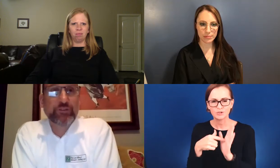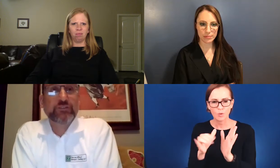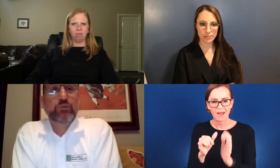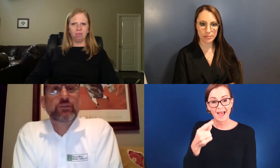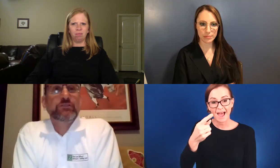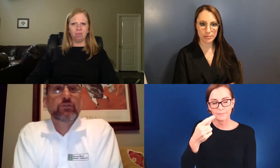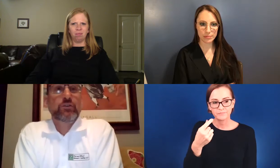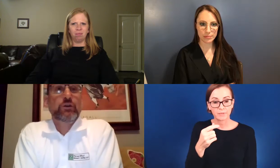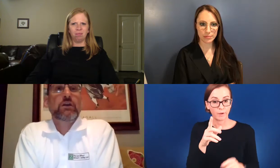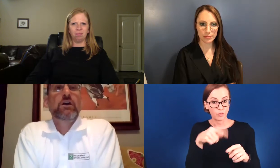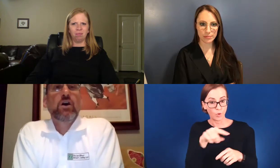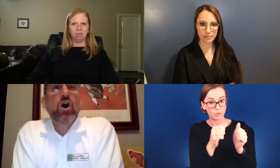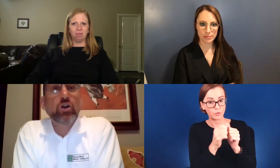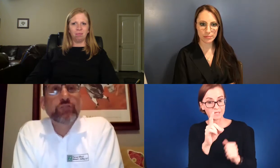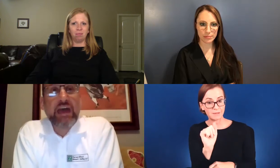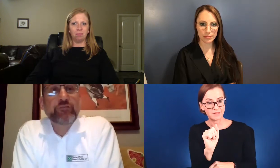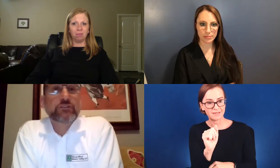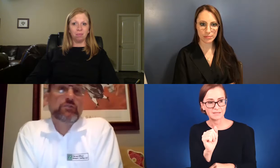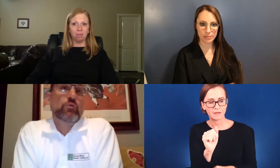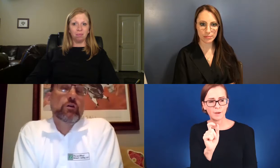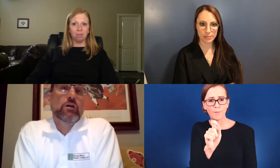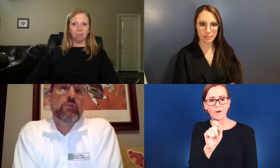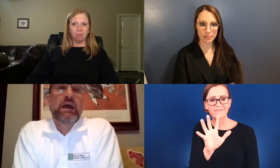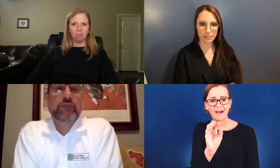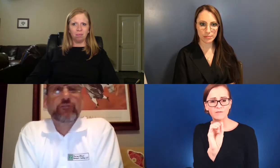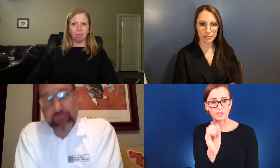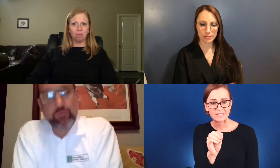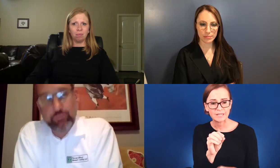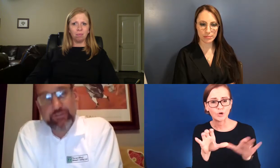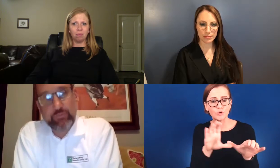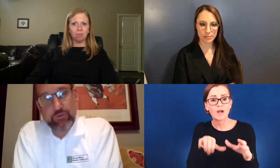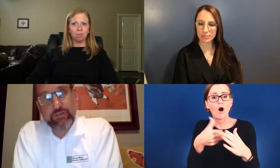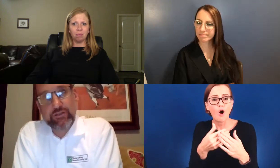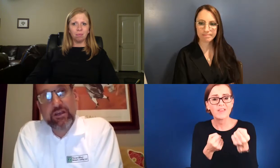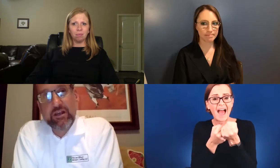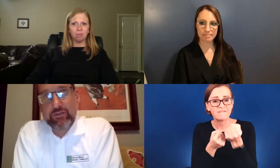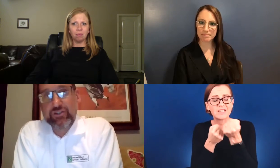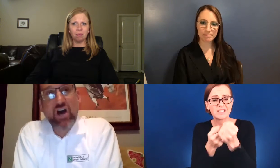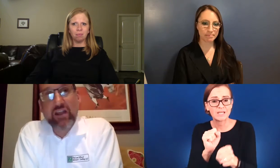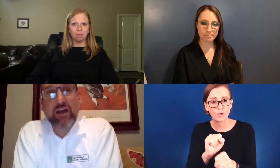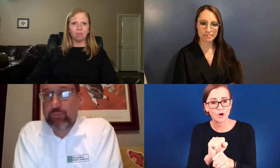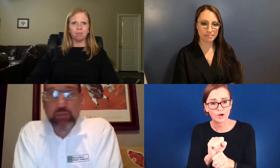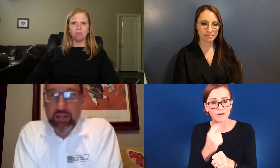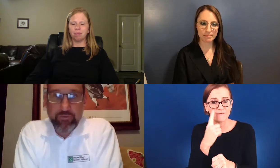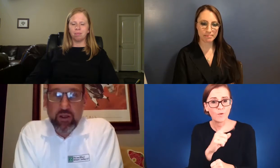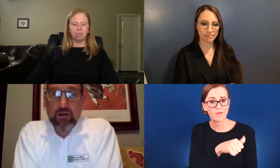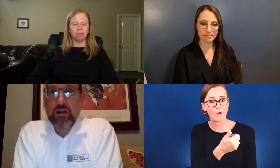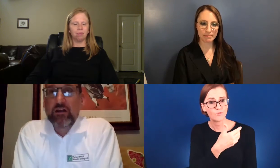with disabilities are doing all of the advocacy work on behalf of everyone with disabilities. There's not a lot of people out there